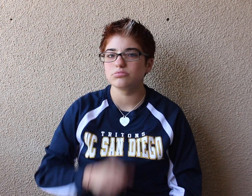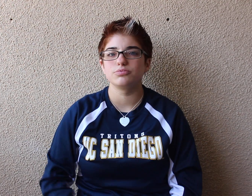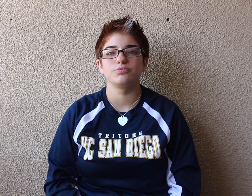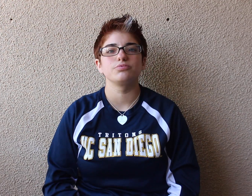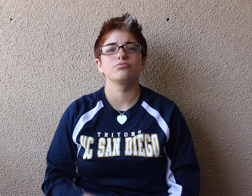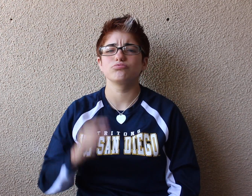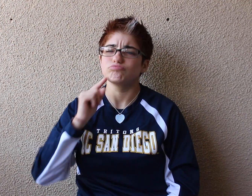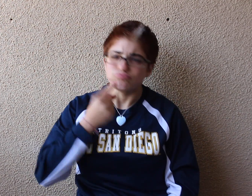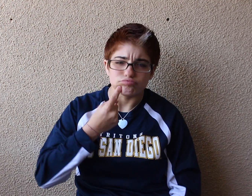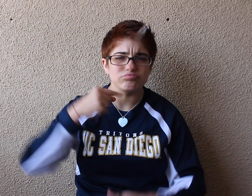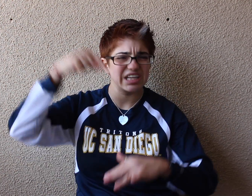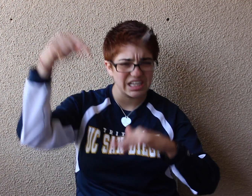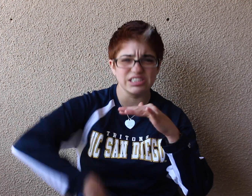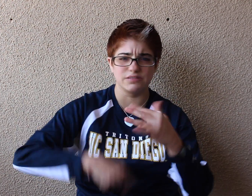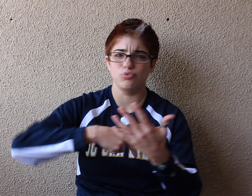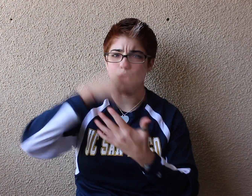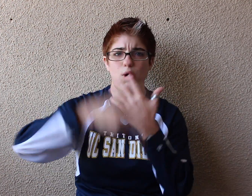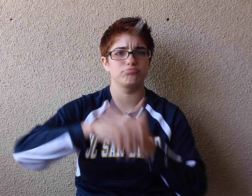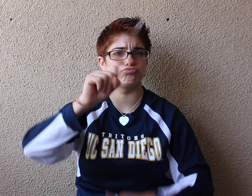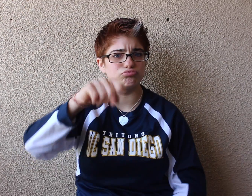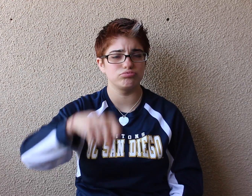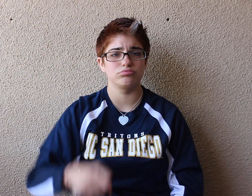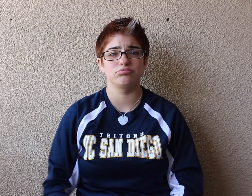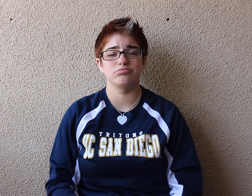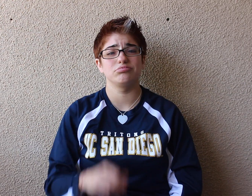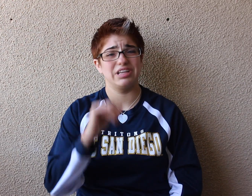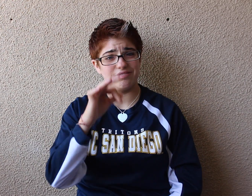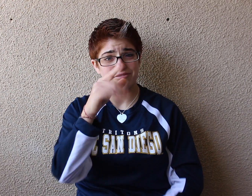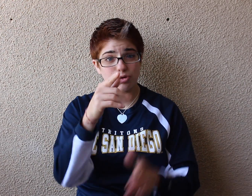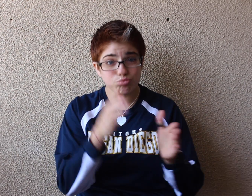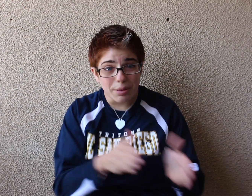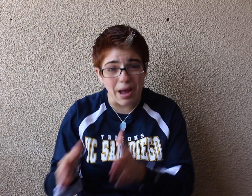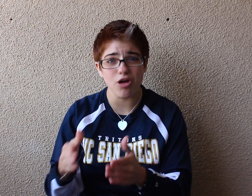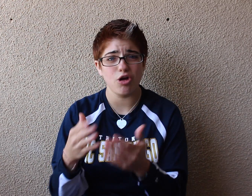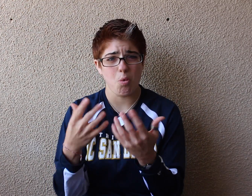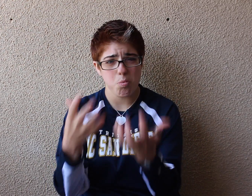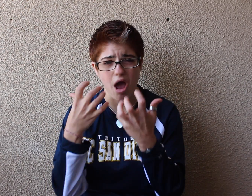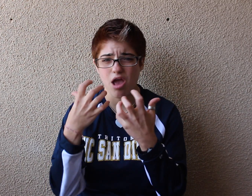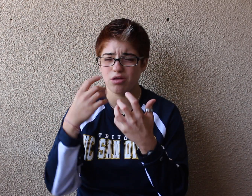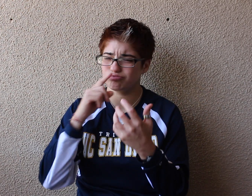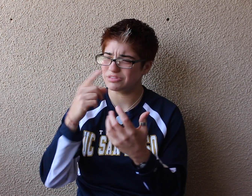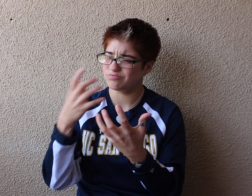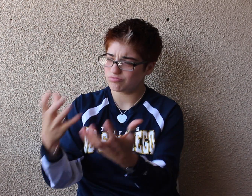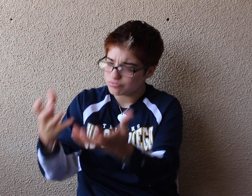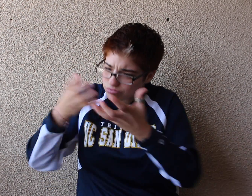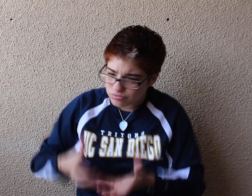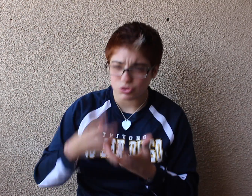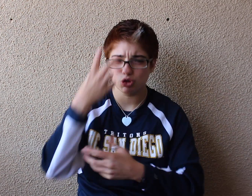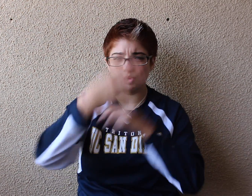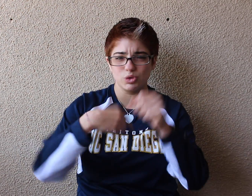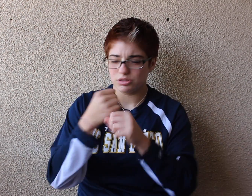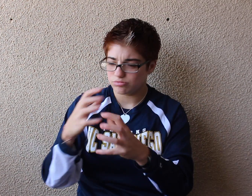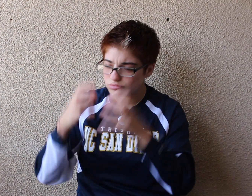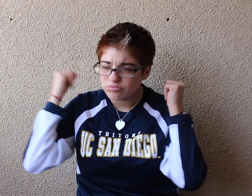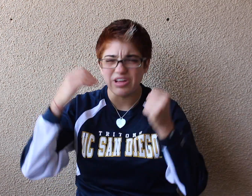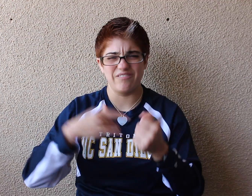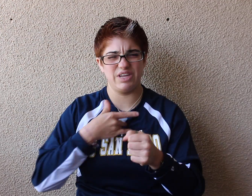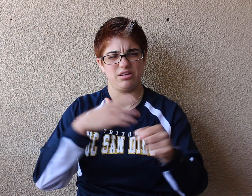It is a serious, intensive program. but if you are prepared and interested to jump into something for two years